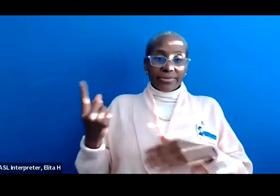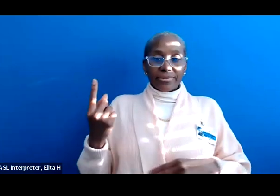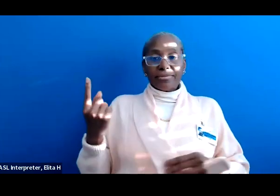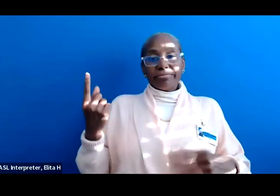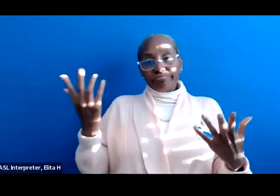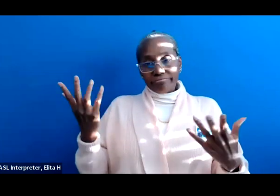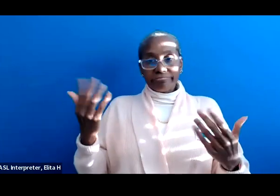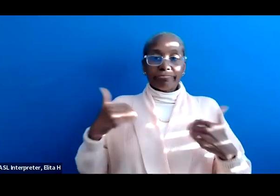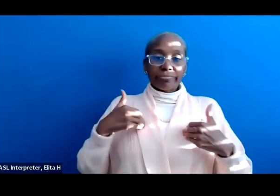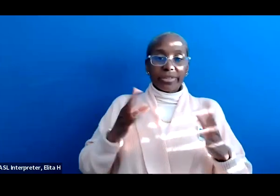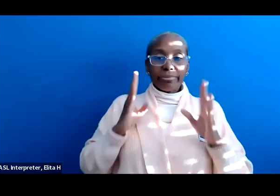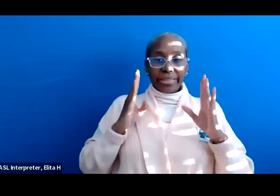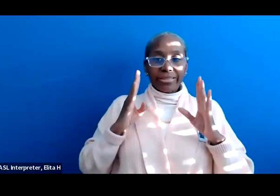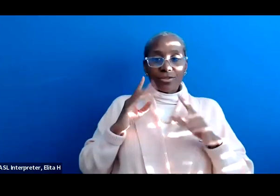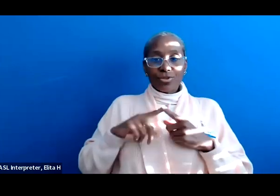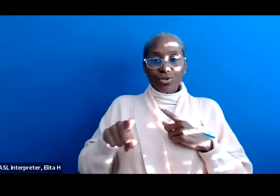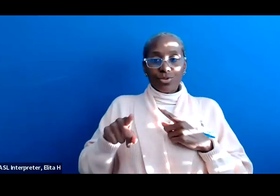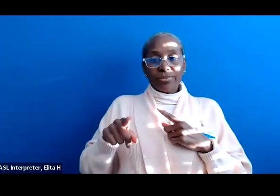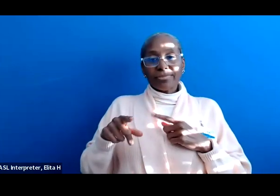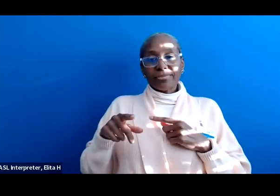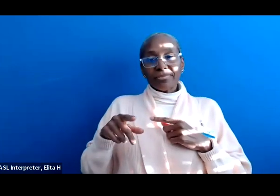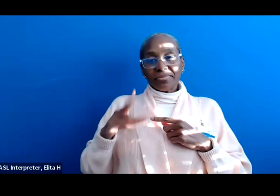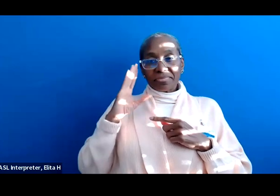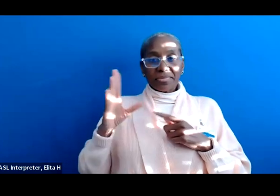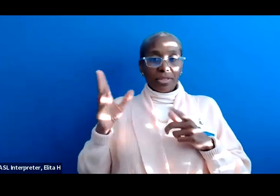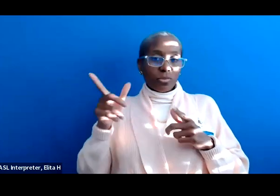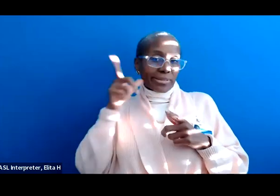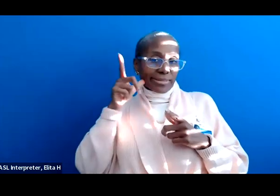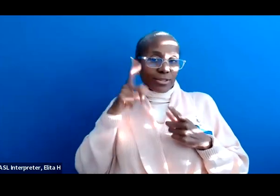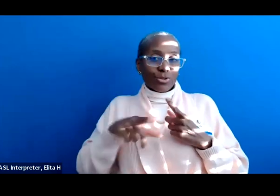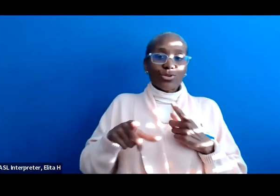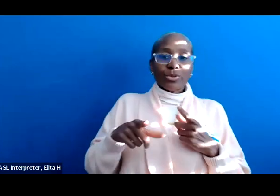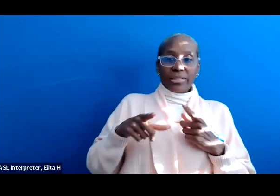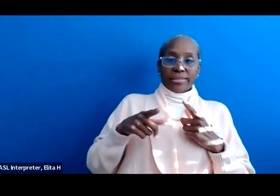at least they pay attention to you and they are listening to you. That's an easy way.